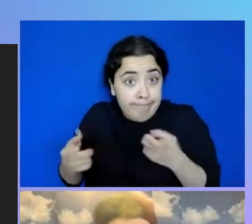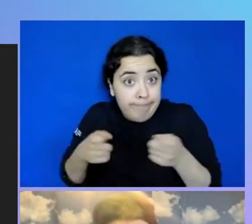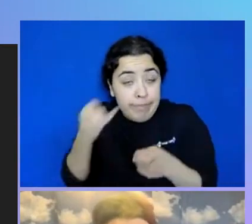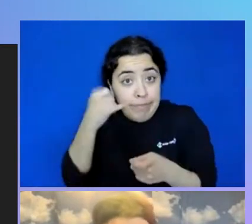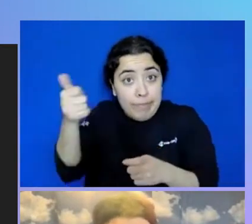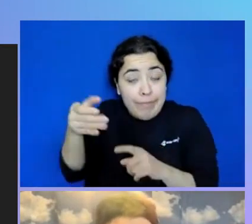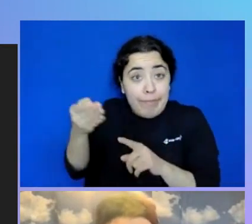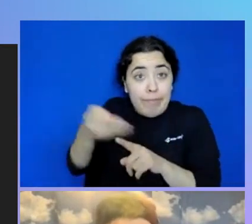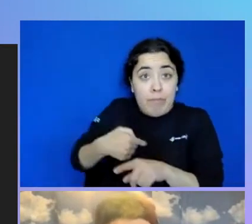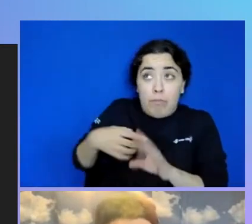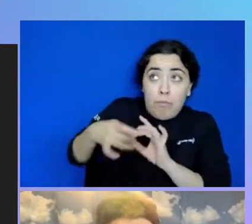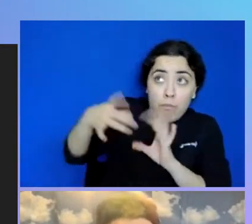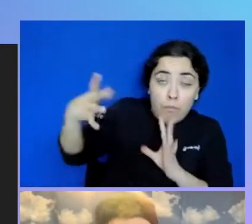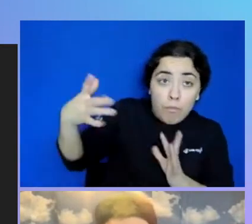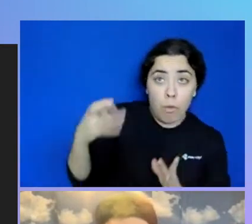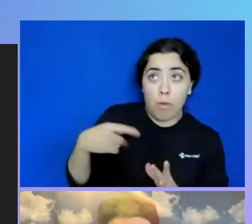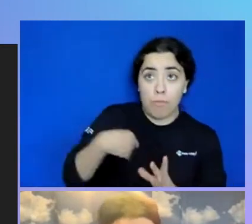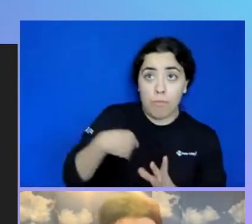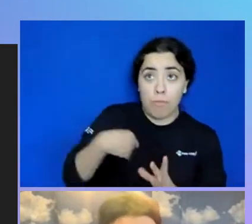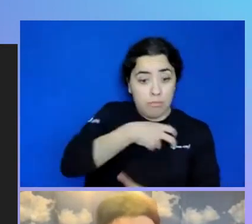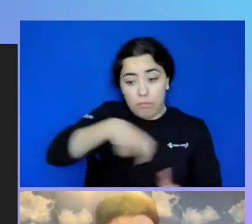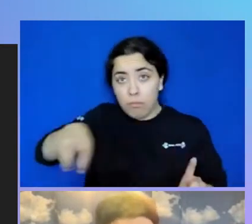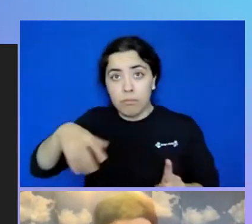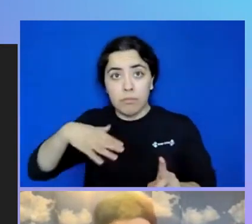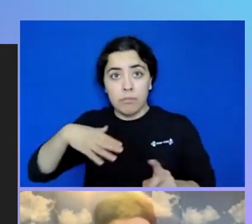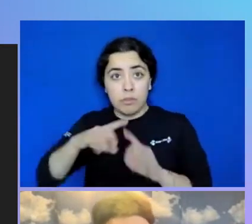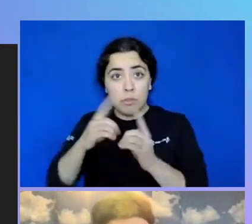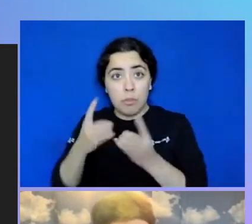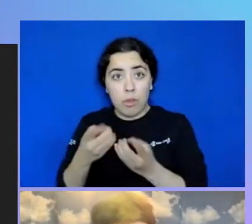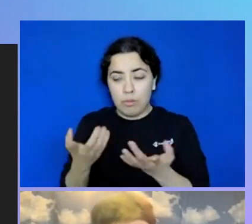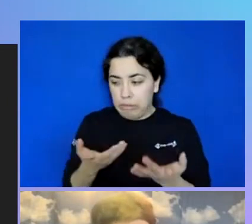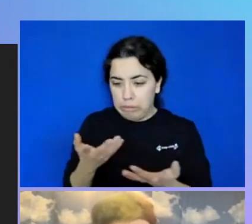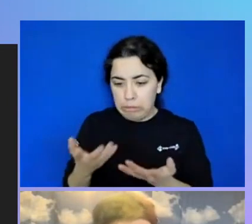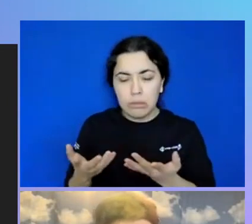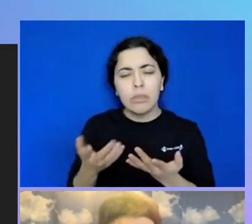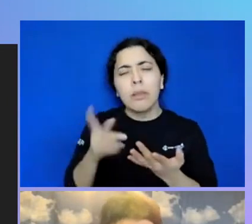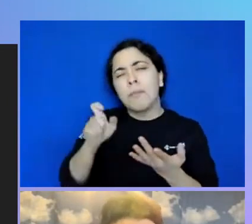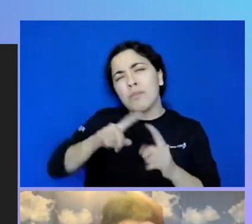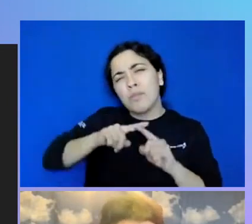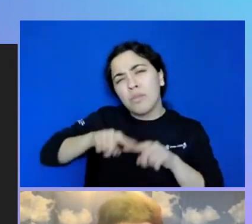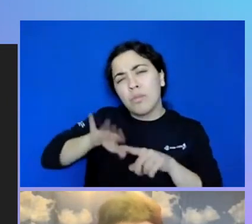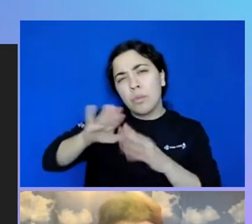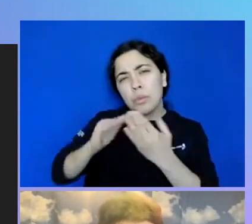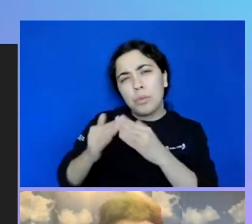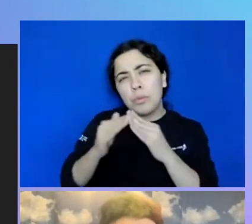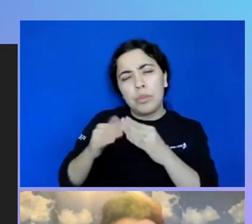moved to another department, you really need to rely on your community and on yourself to